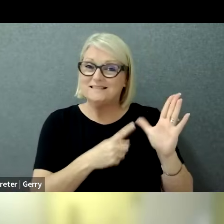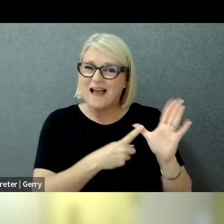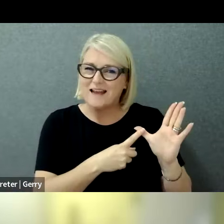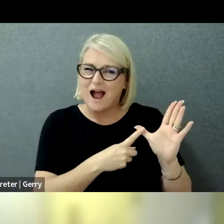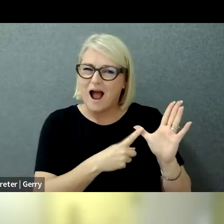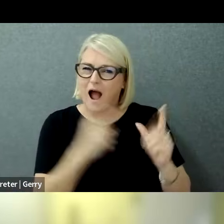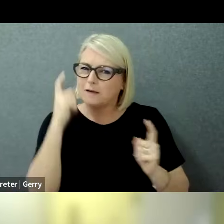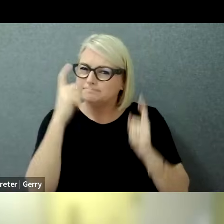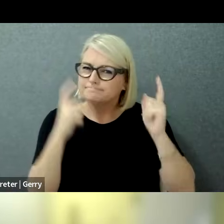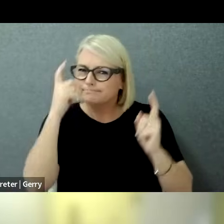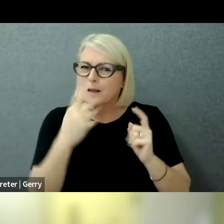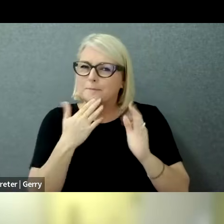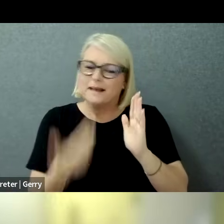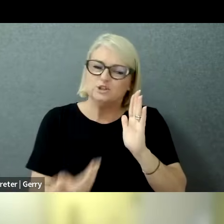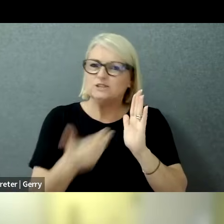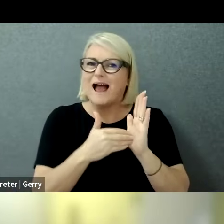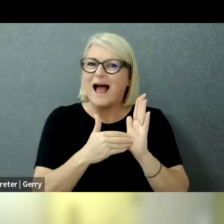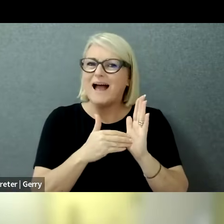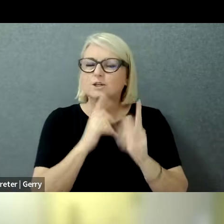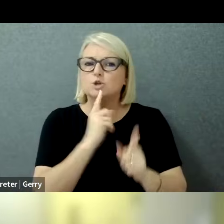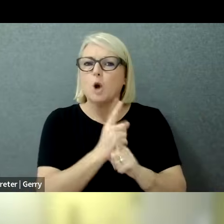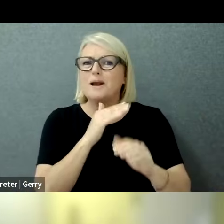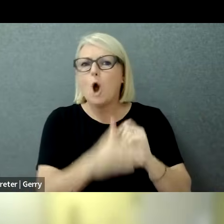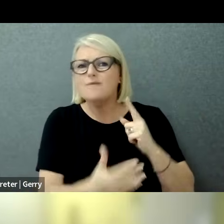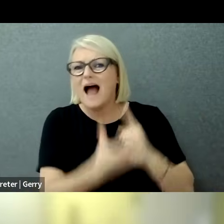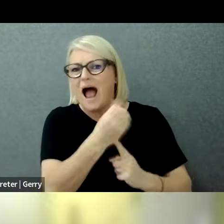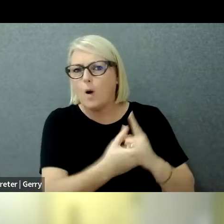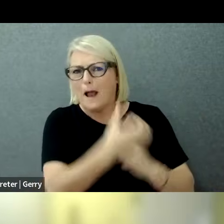for us about the outcomes that have been seen through the Enhanced Early Supports